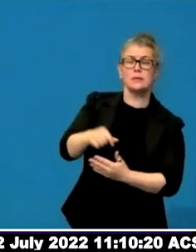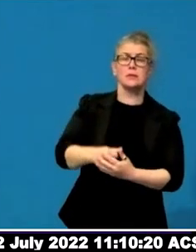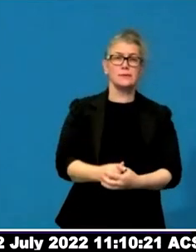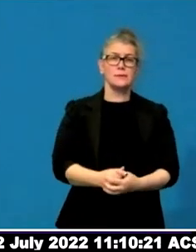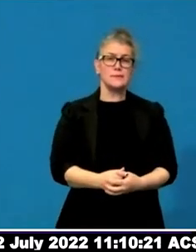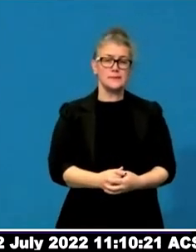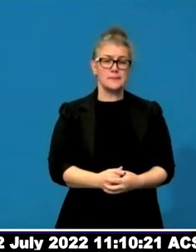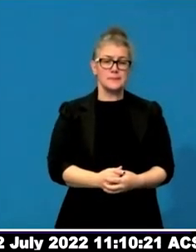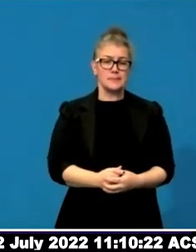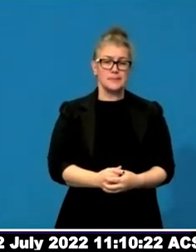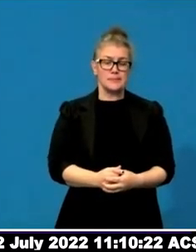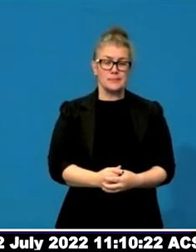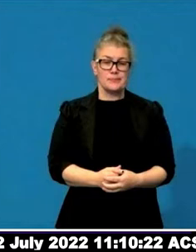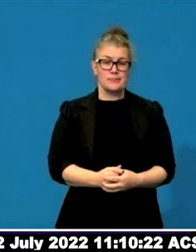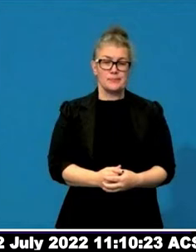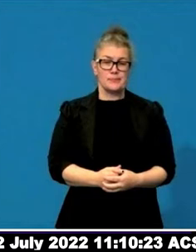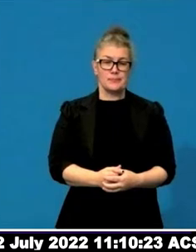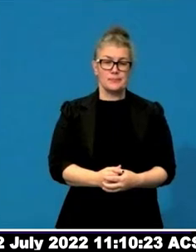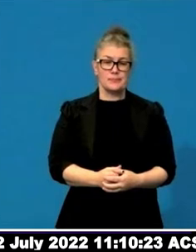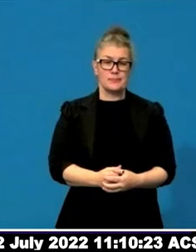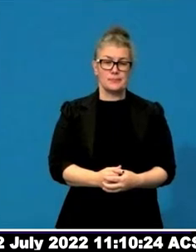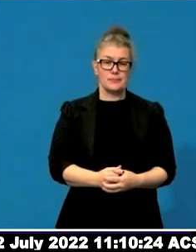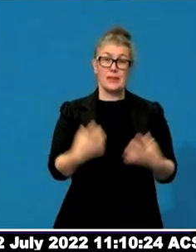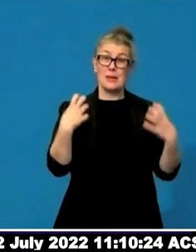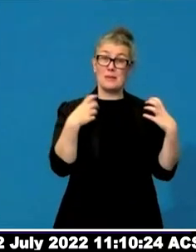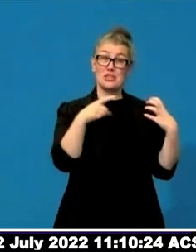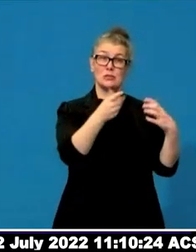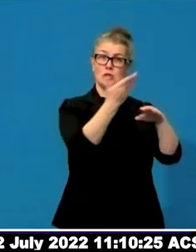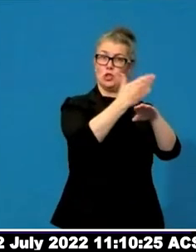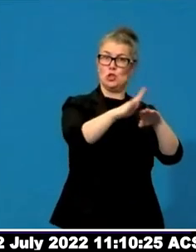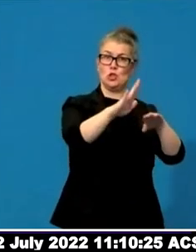The Commission is a relatively new organisation